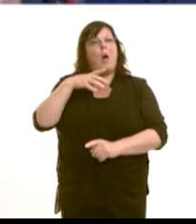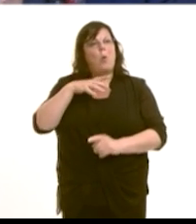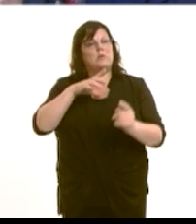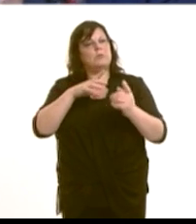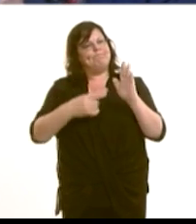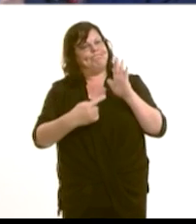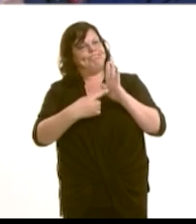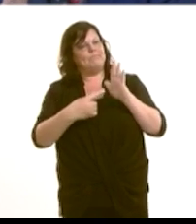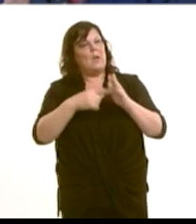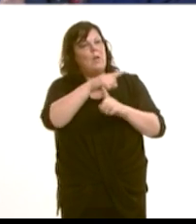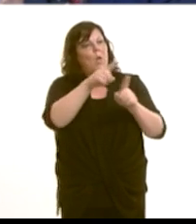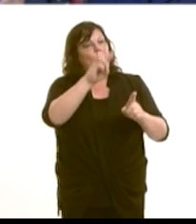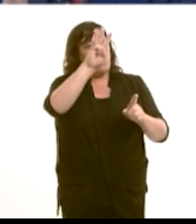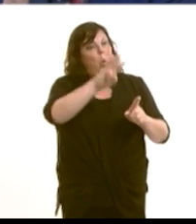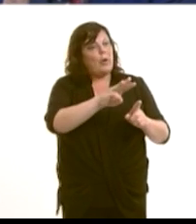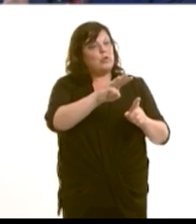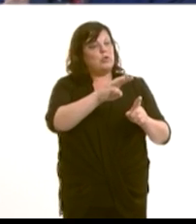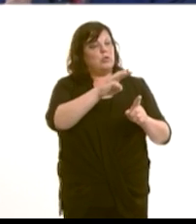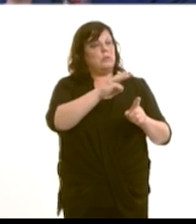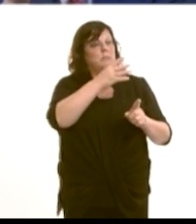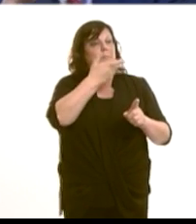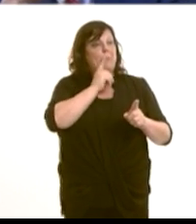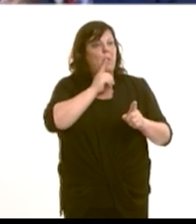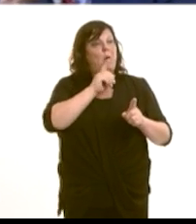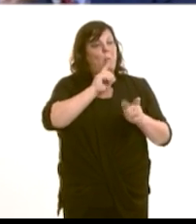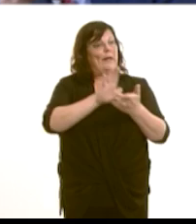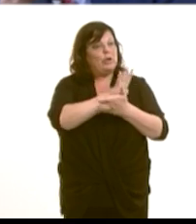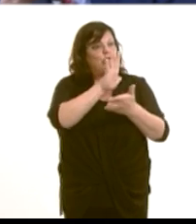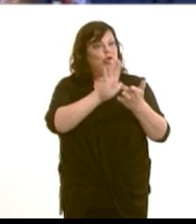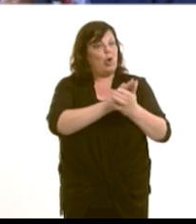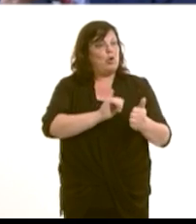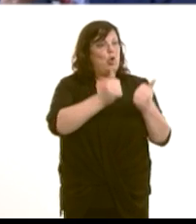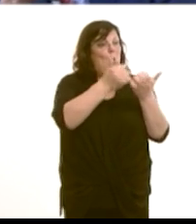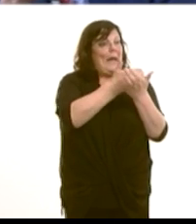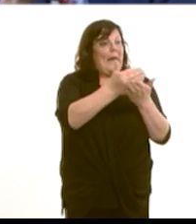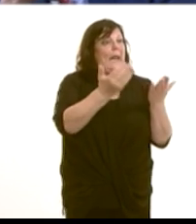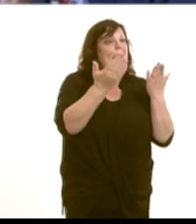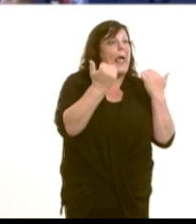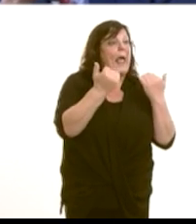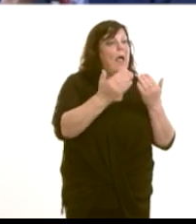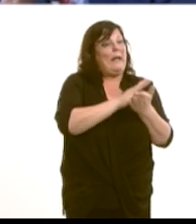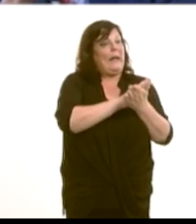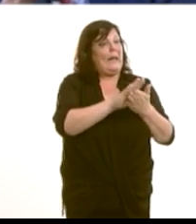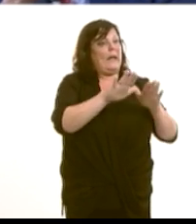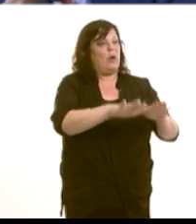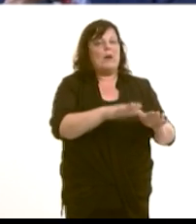environment that people have come to deserve, will remain that way in the future, and will not go back to the days when I was a young lad, when the rivers were polluted, when there